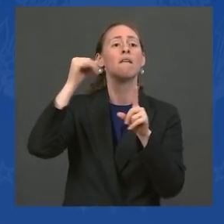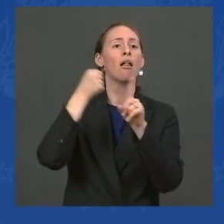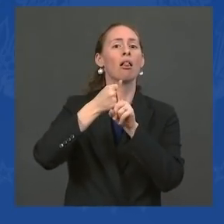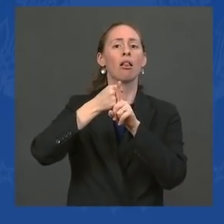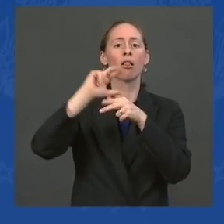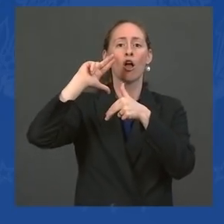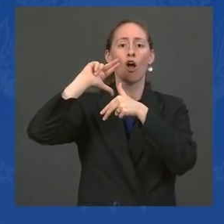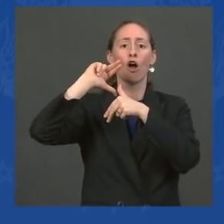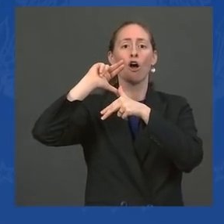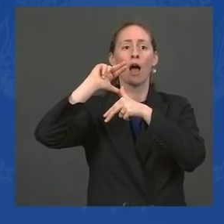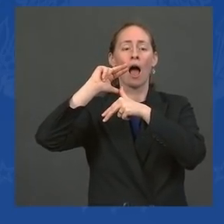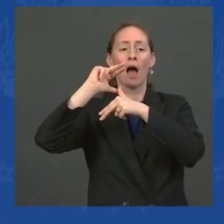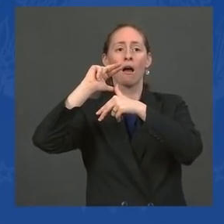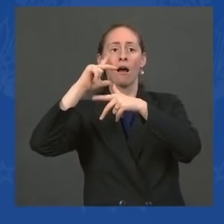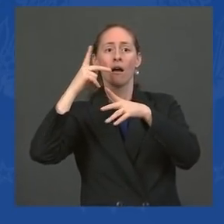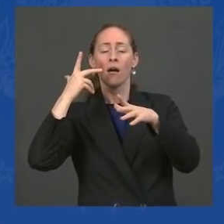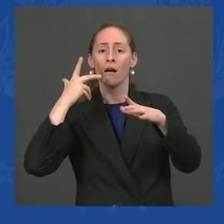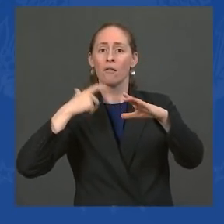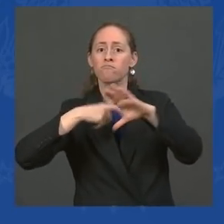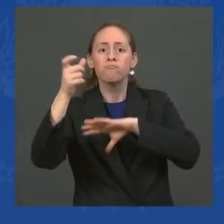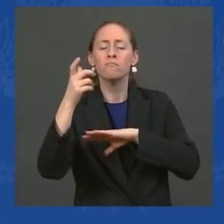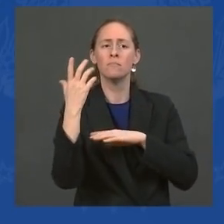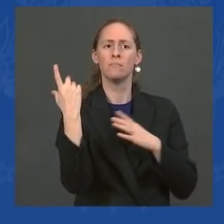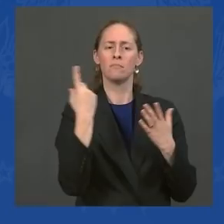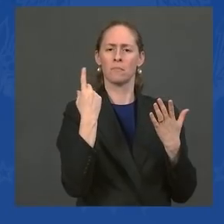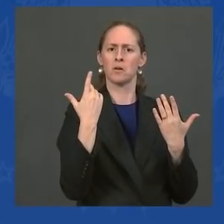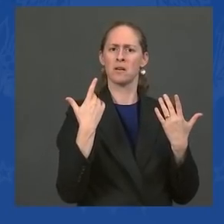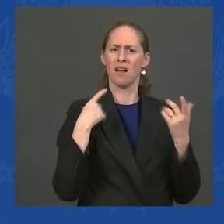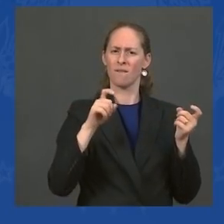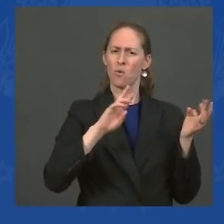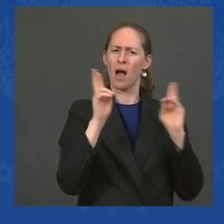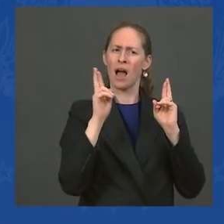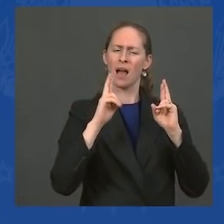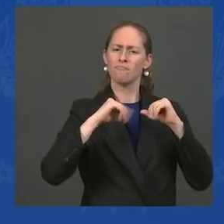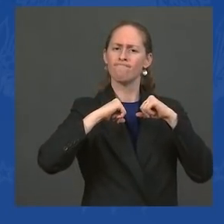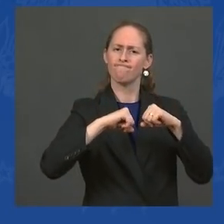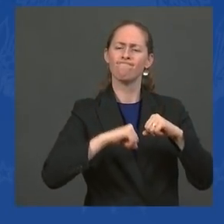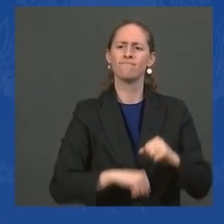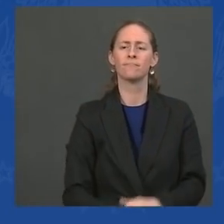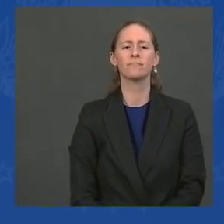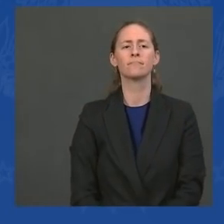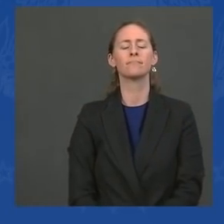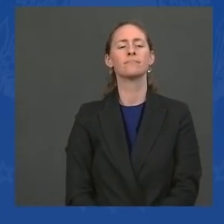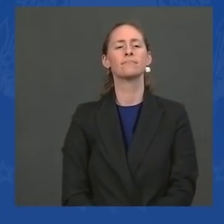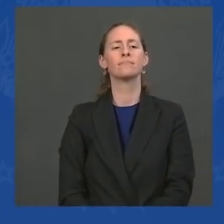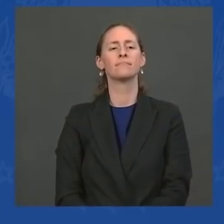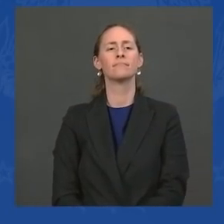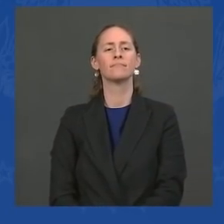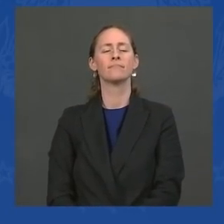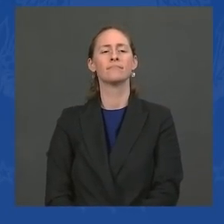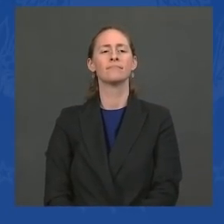Nearly one in three Americans live in a community that has been struck by weather disasters just in the last few months --